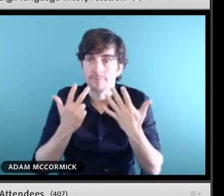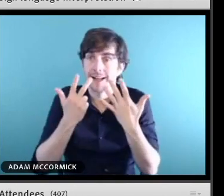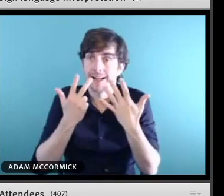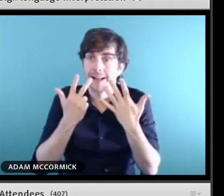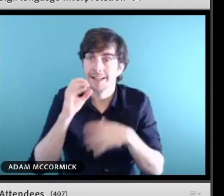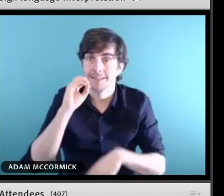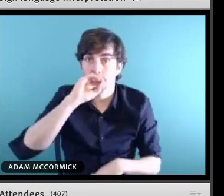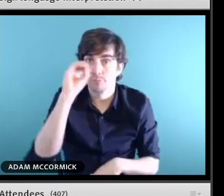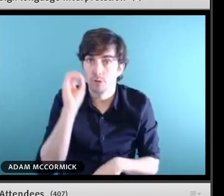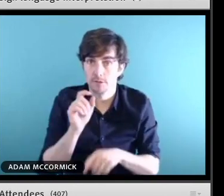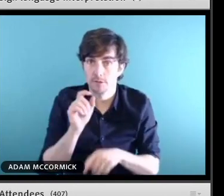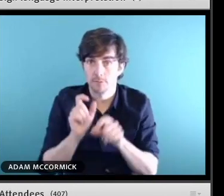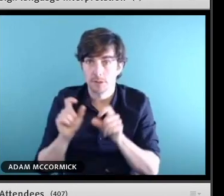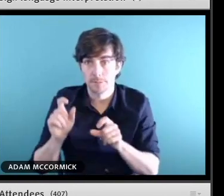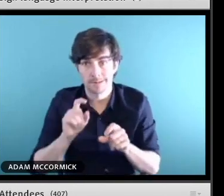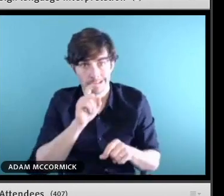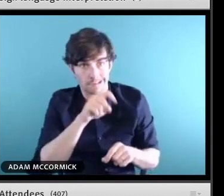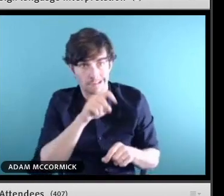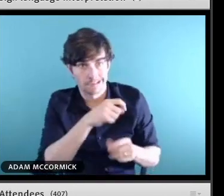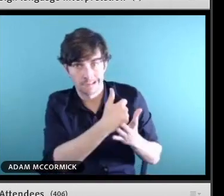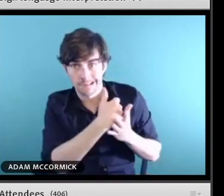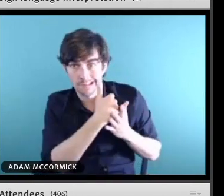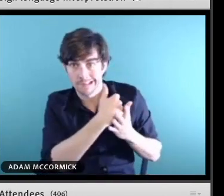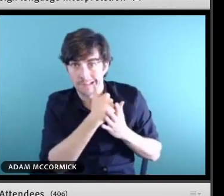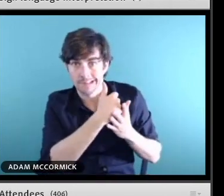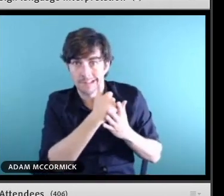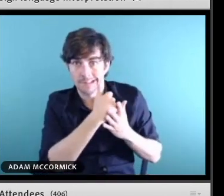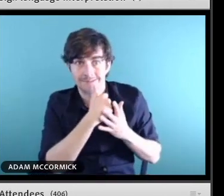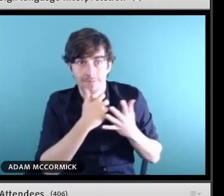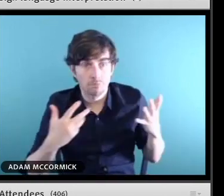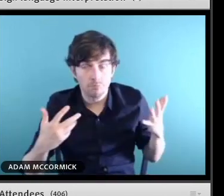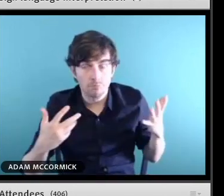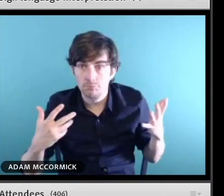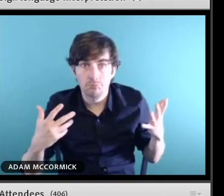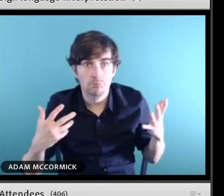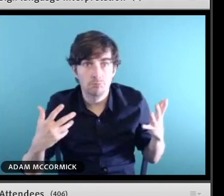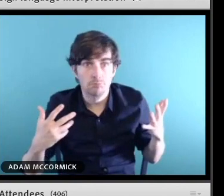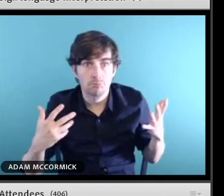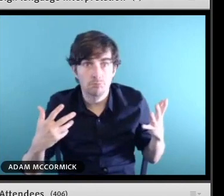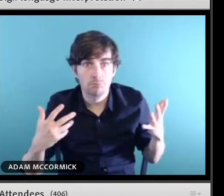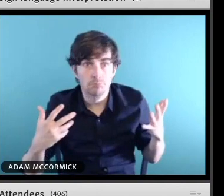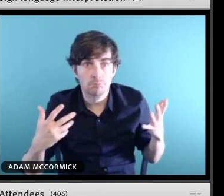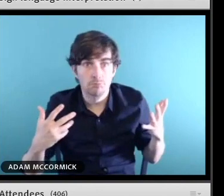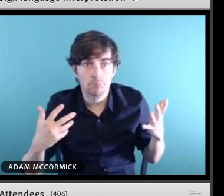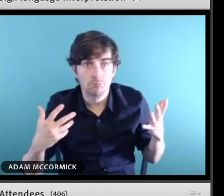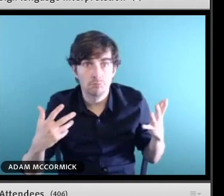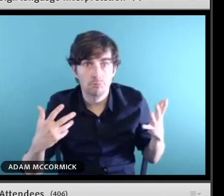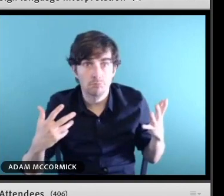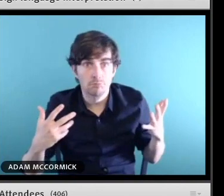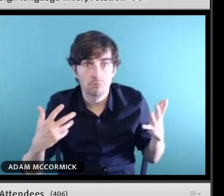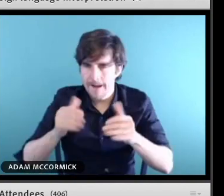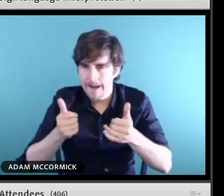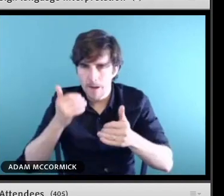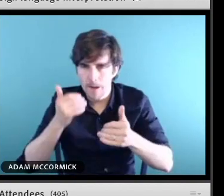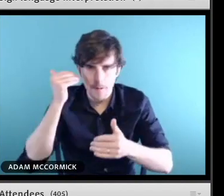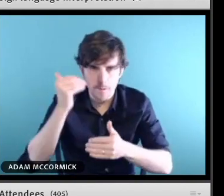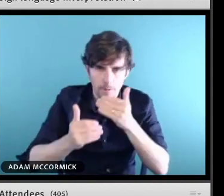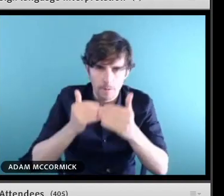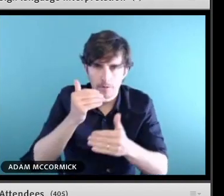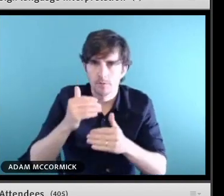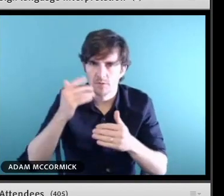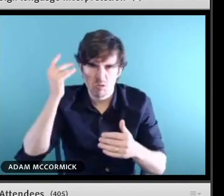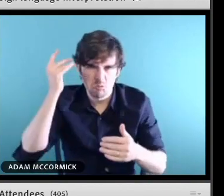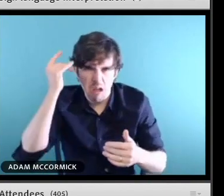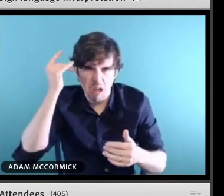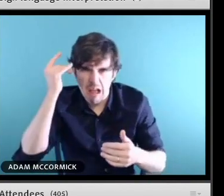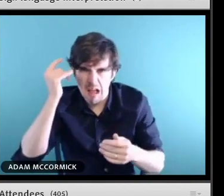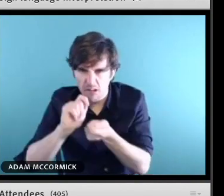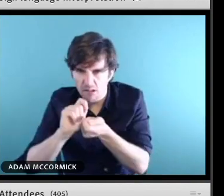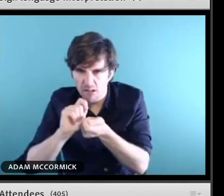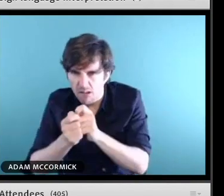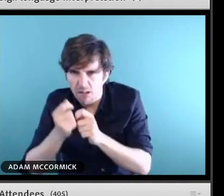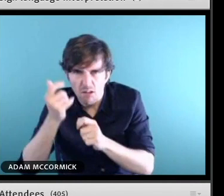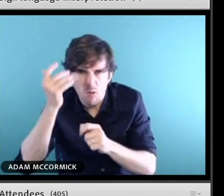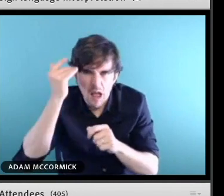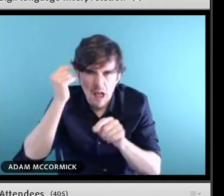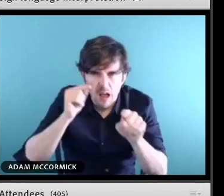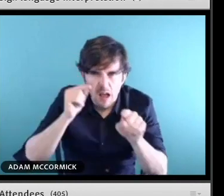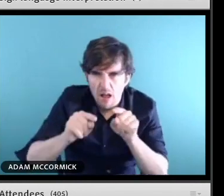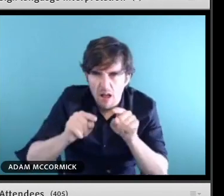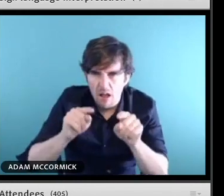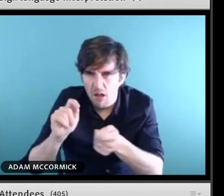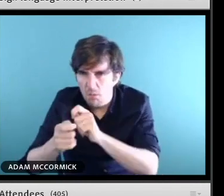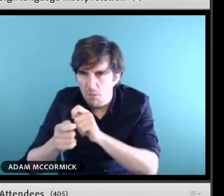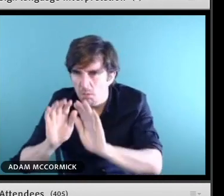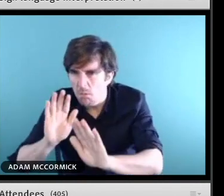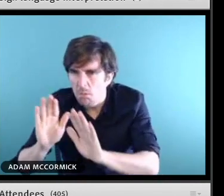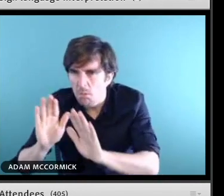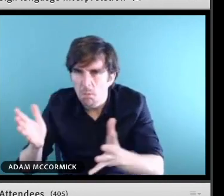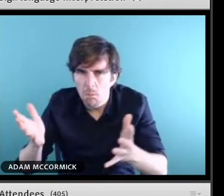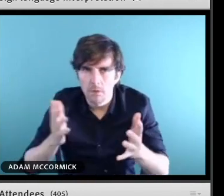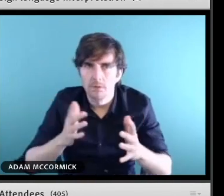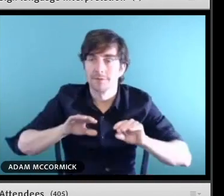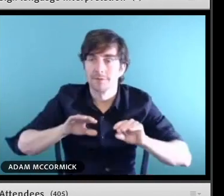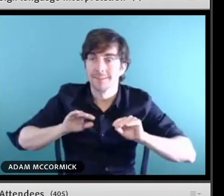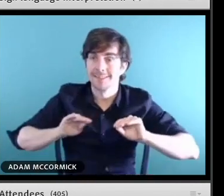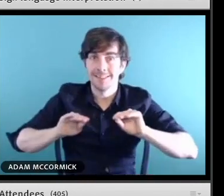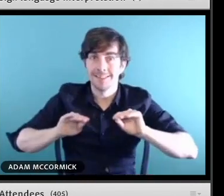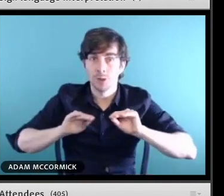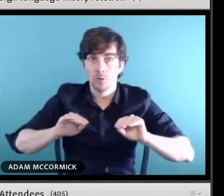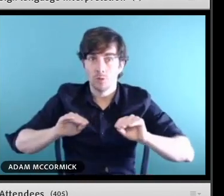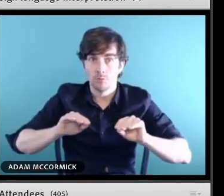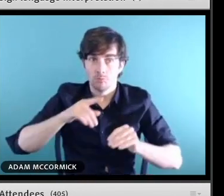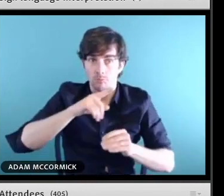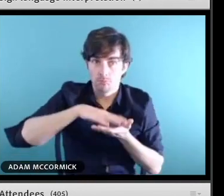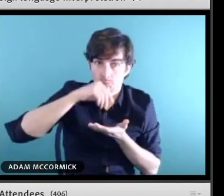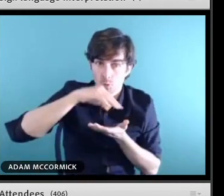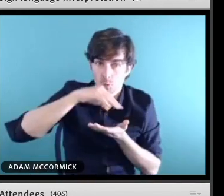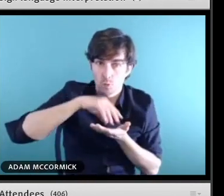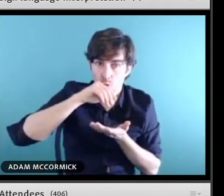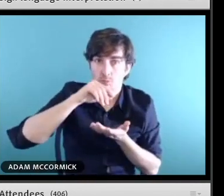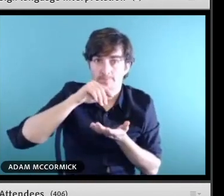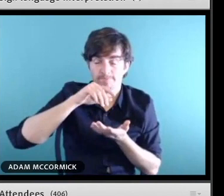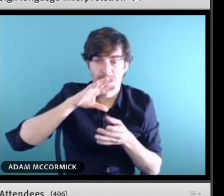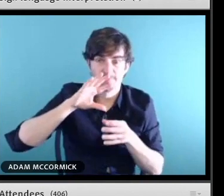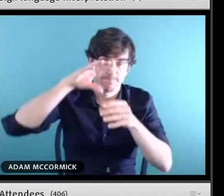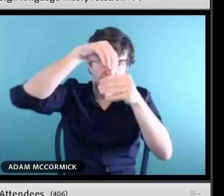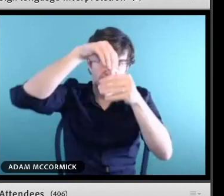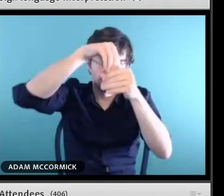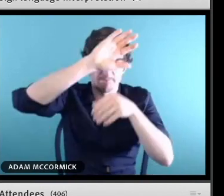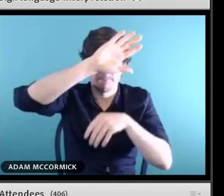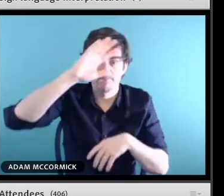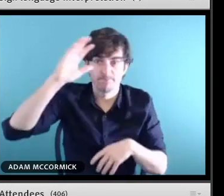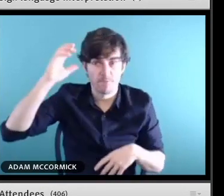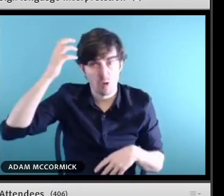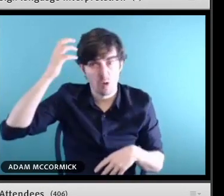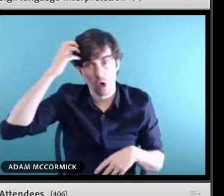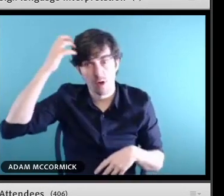We'll now be moving across the globe to an champ and Indonesia on inclusive information